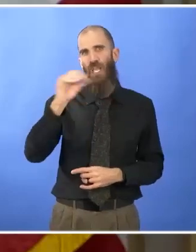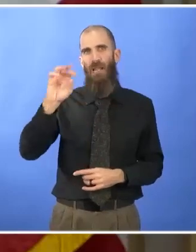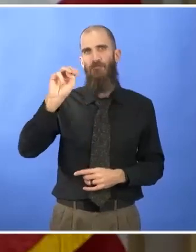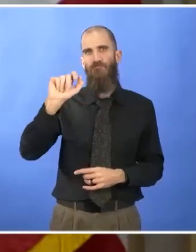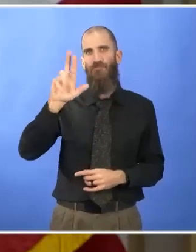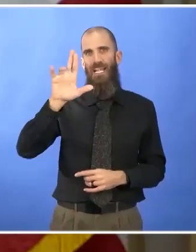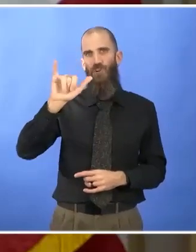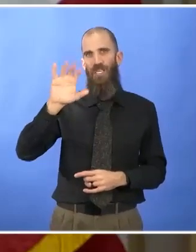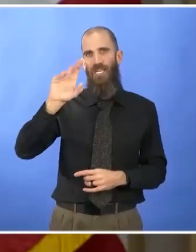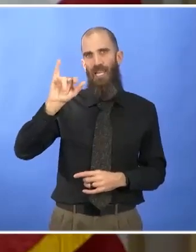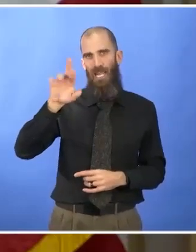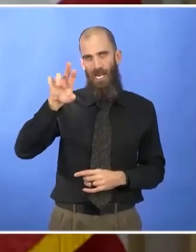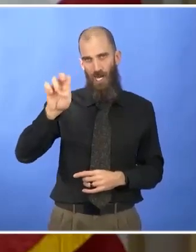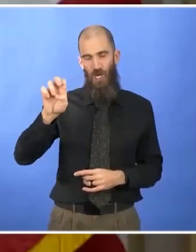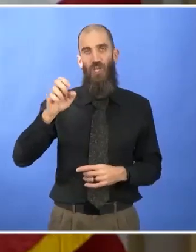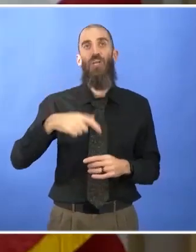JAMES AND MARY FROM THE -- BUREAU.